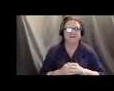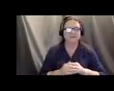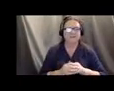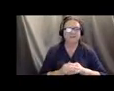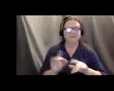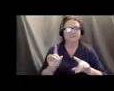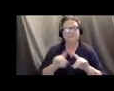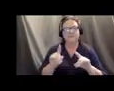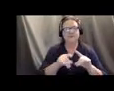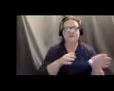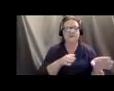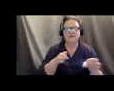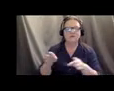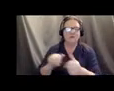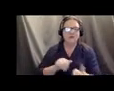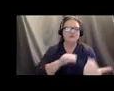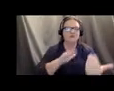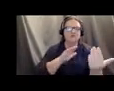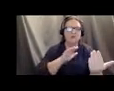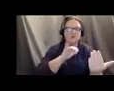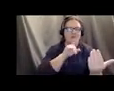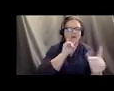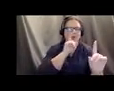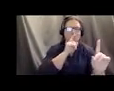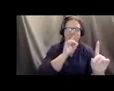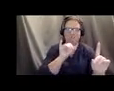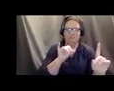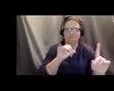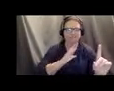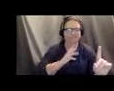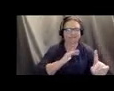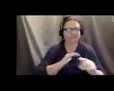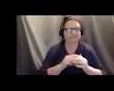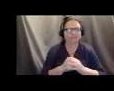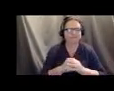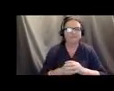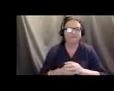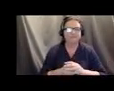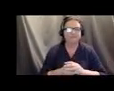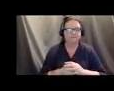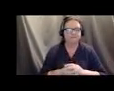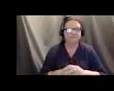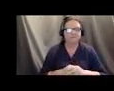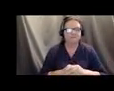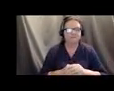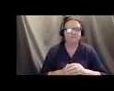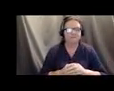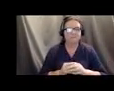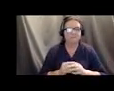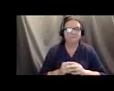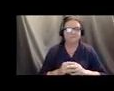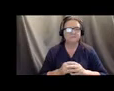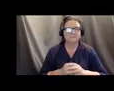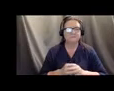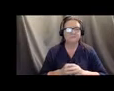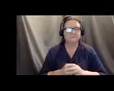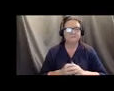Different ways to approach that goal -- Mm-hmm.